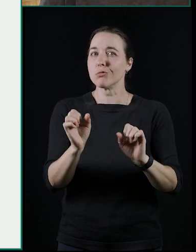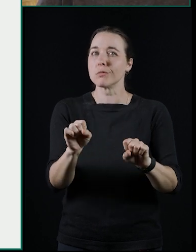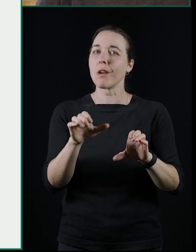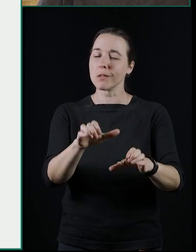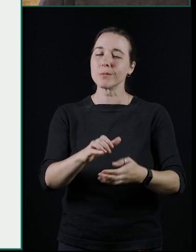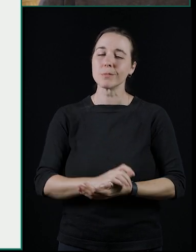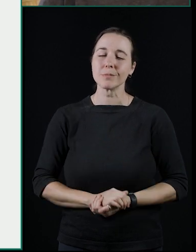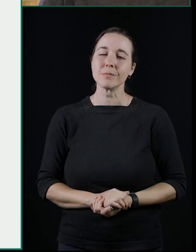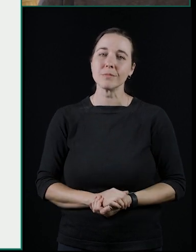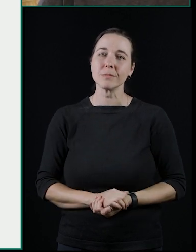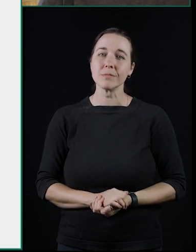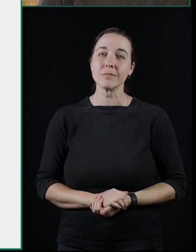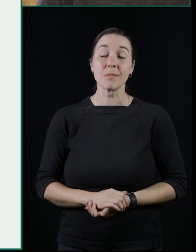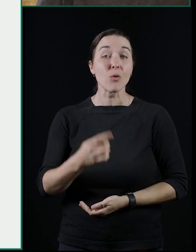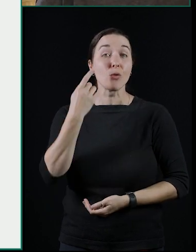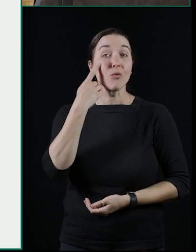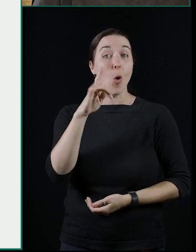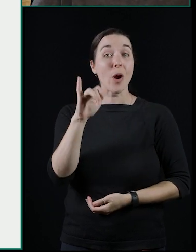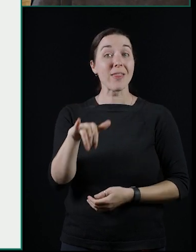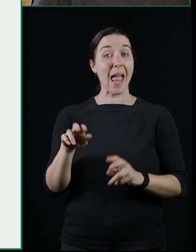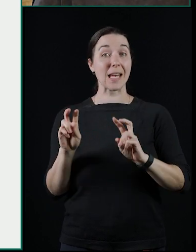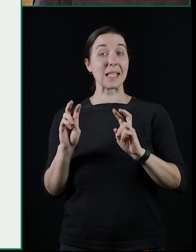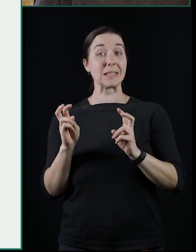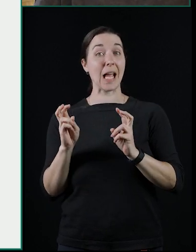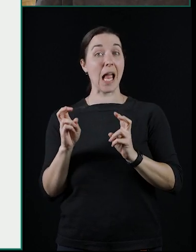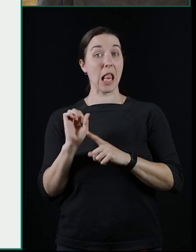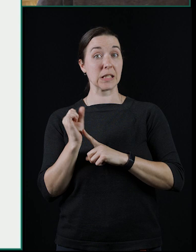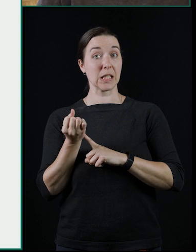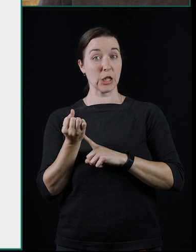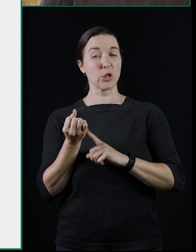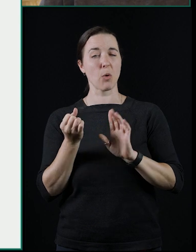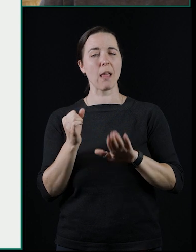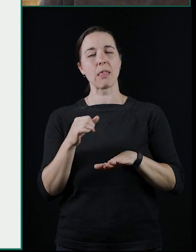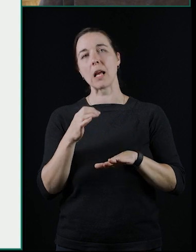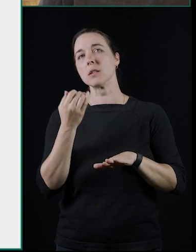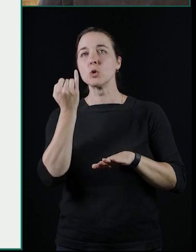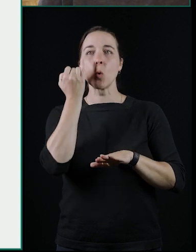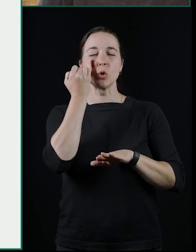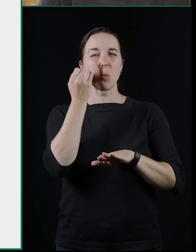that the users can do. For the title scenario, this is when say